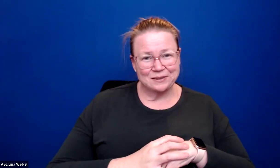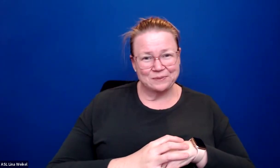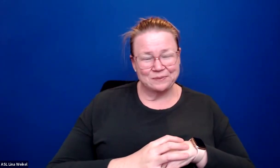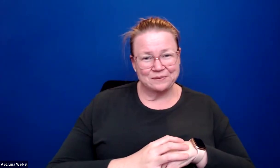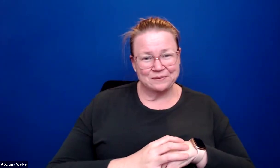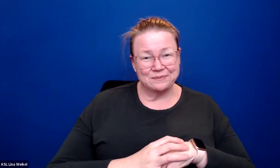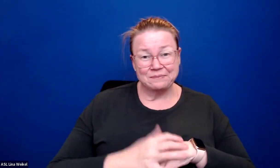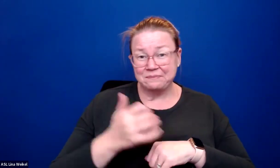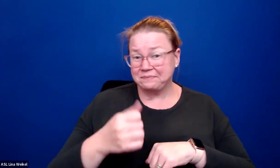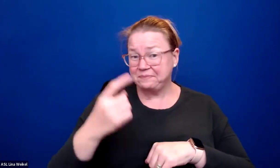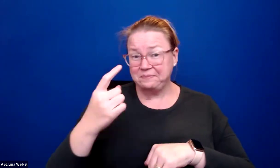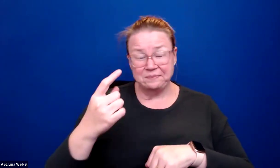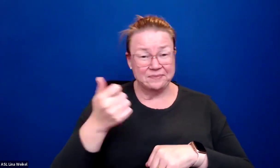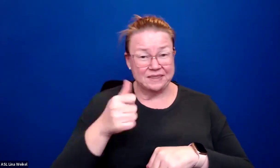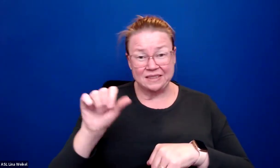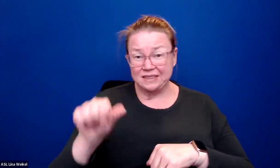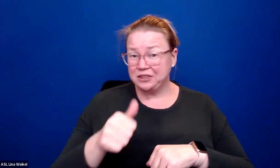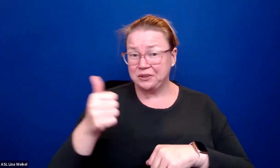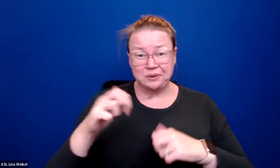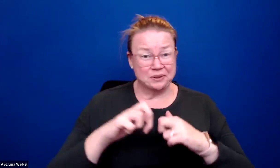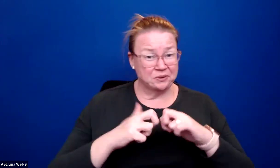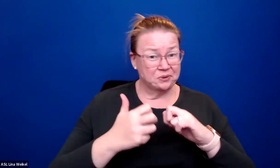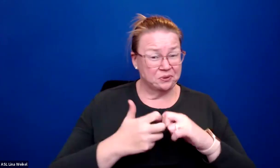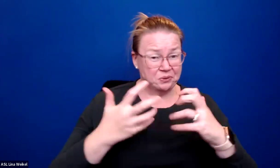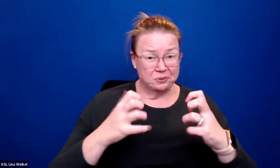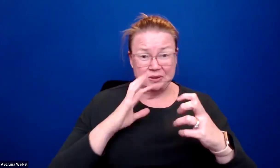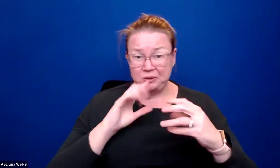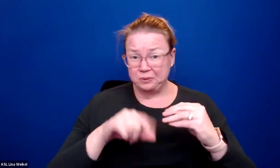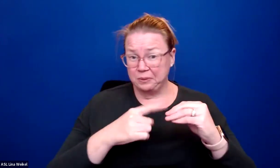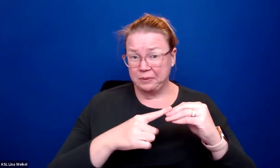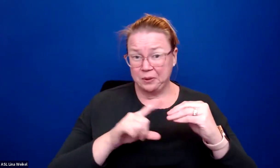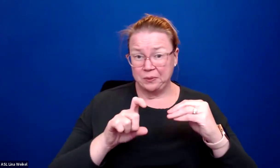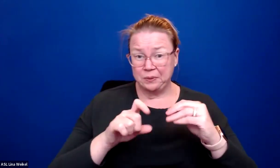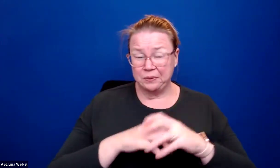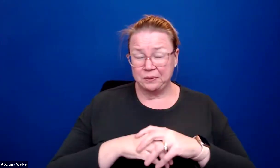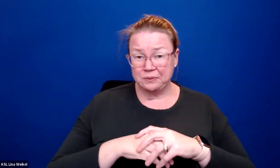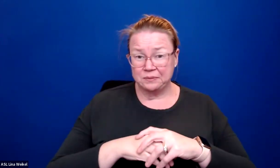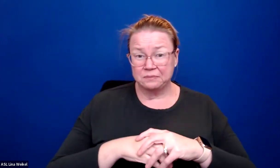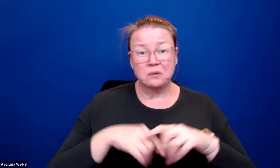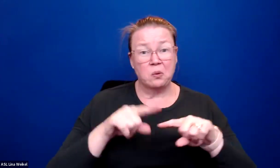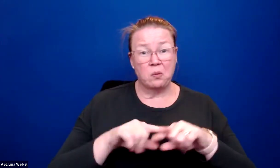Elissa w/ APRIL: Does anyone have any other issues they want to discuss Elissa w/ APRIL: while we're all together.